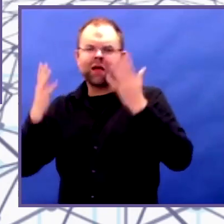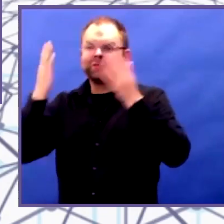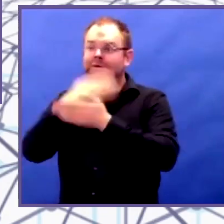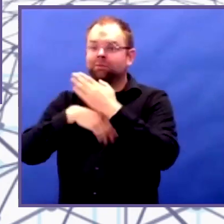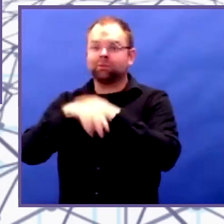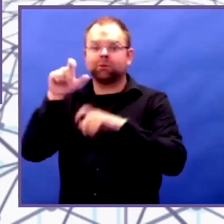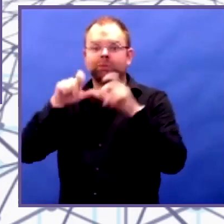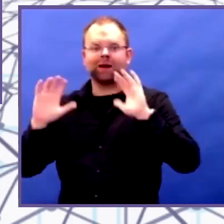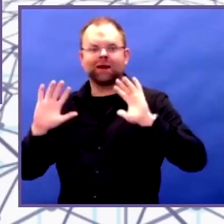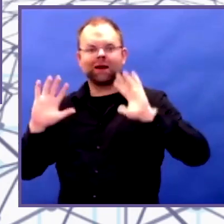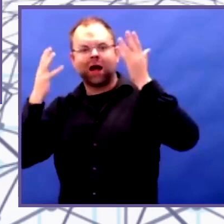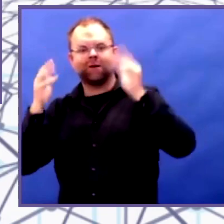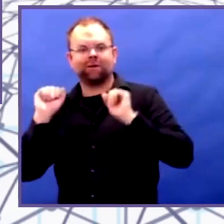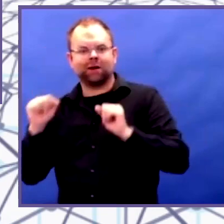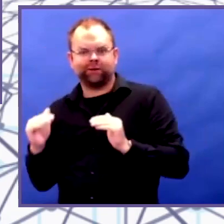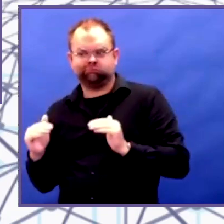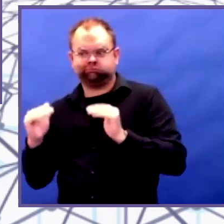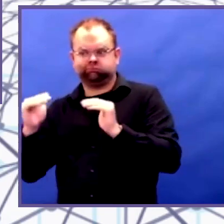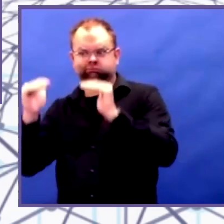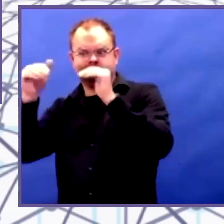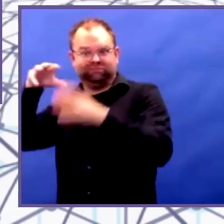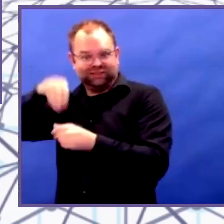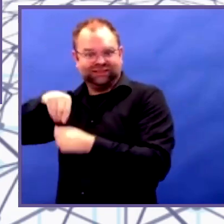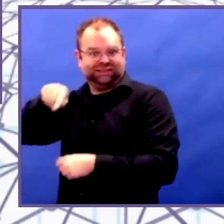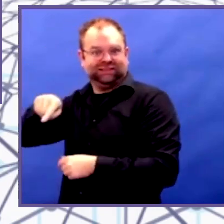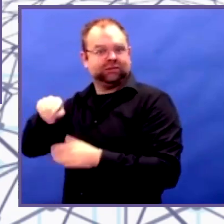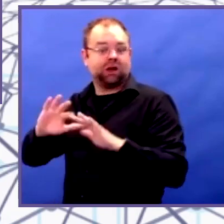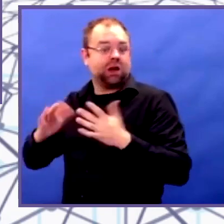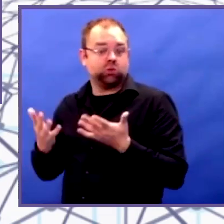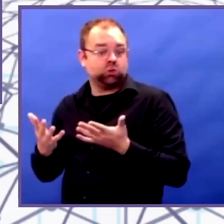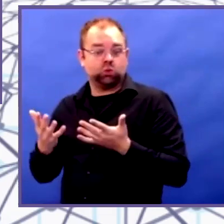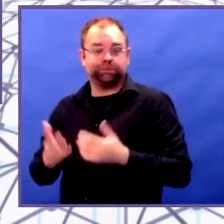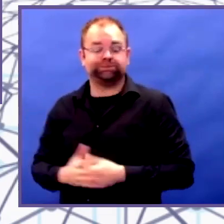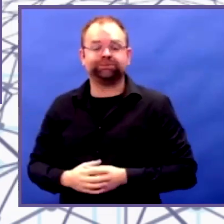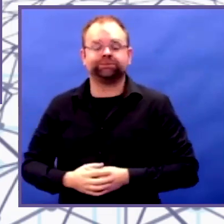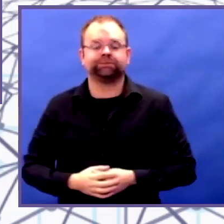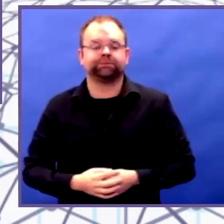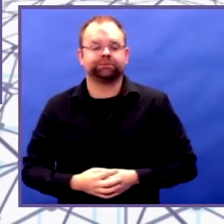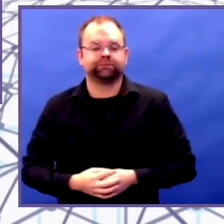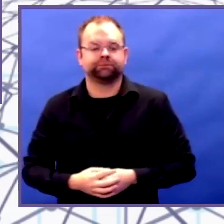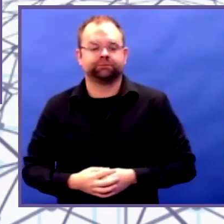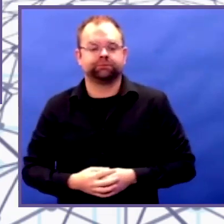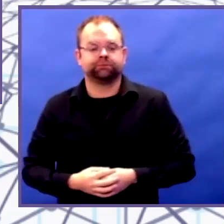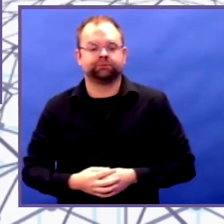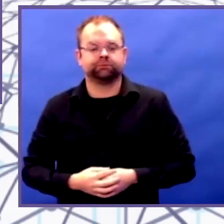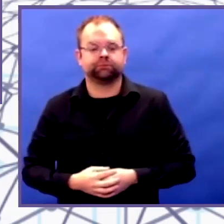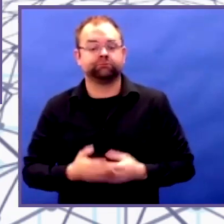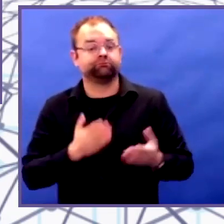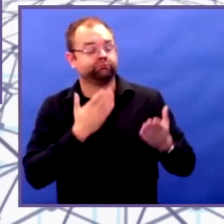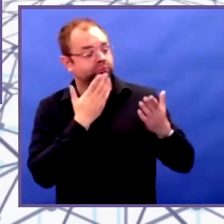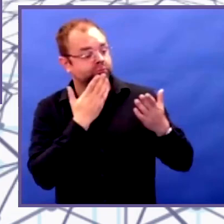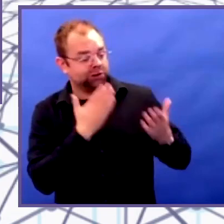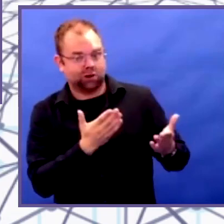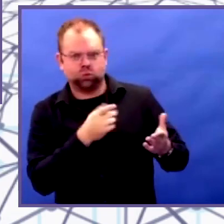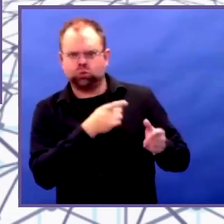Please permit me to preface my response by joining previous speakers in expressing our